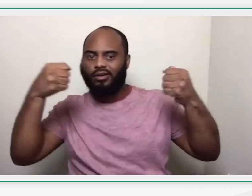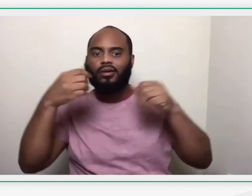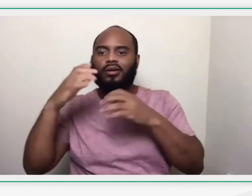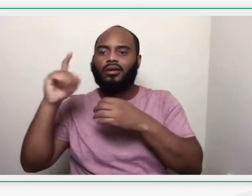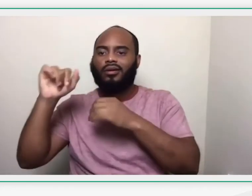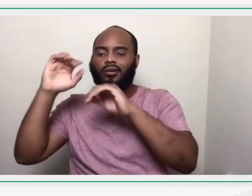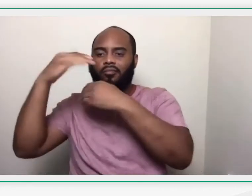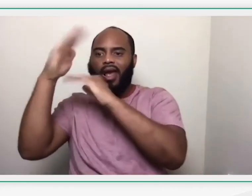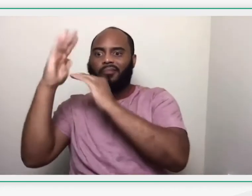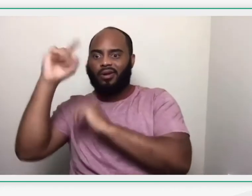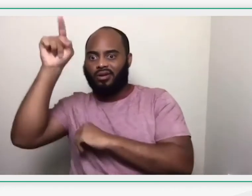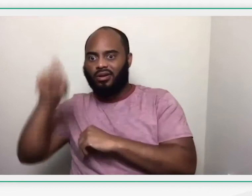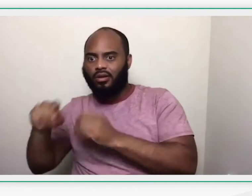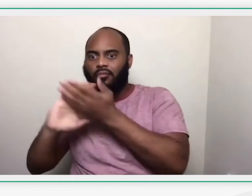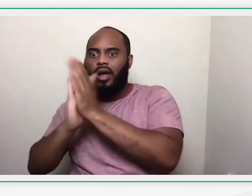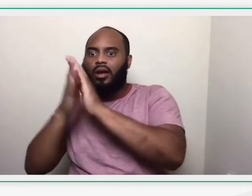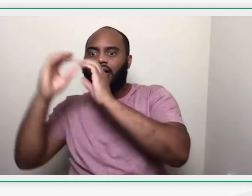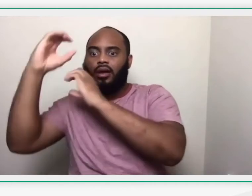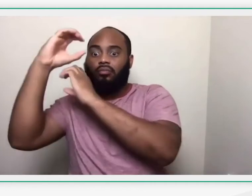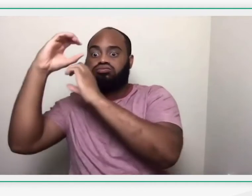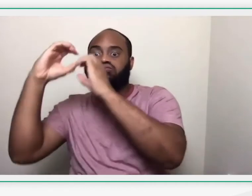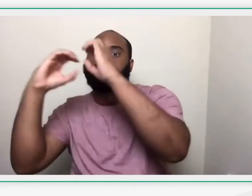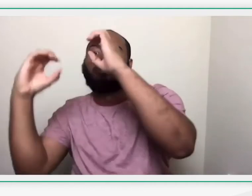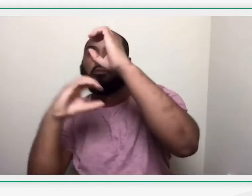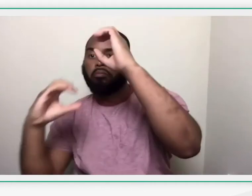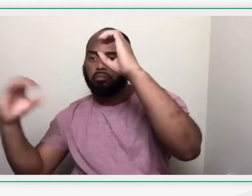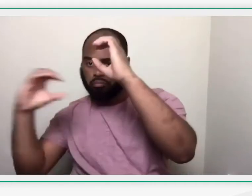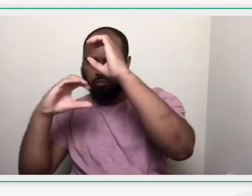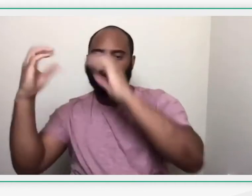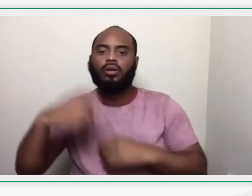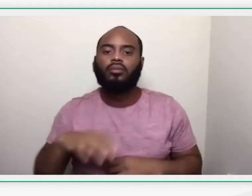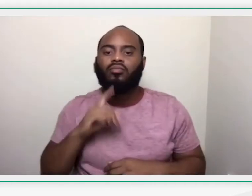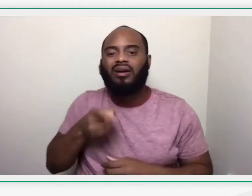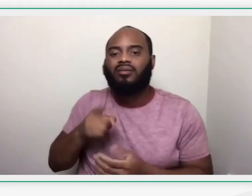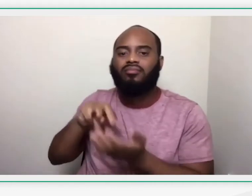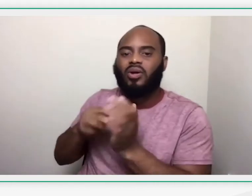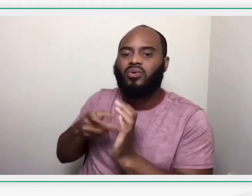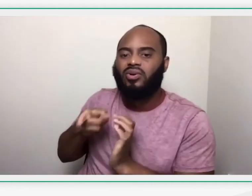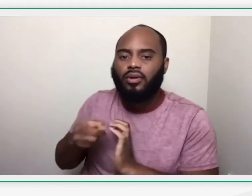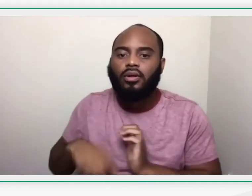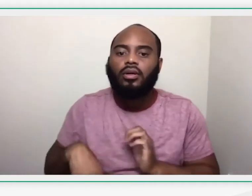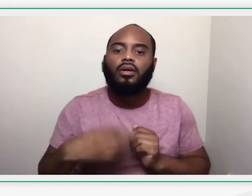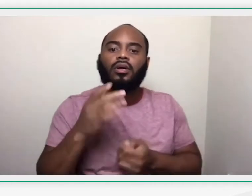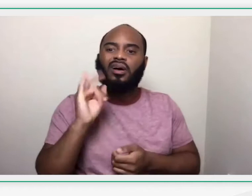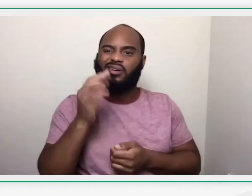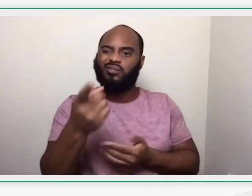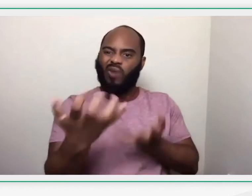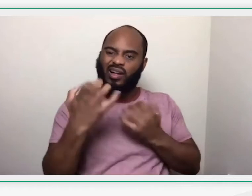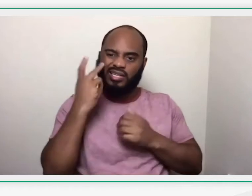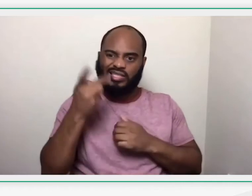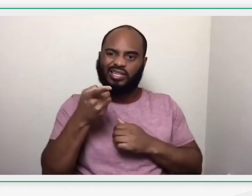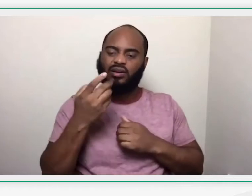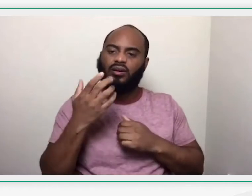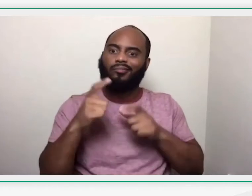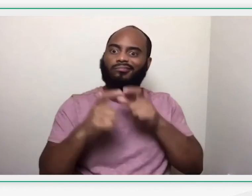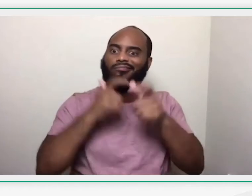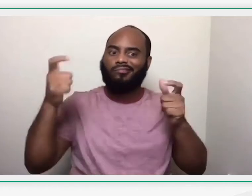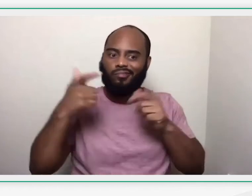That slide is adjustable, so that you can adjust either the size of the slides or the size of the video squares. As you can see on the example being shown on the screen,